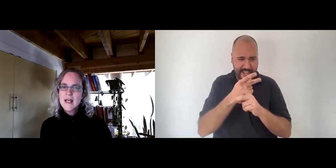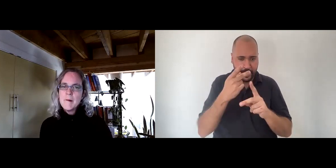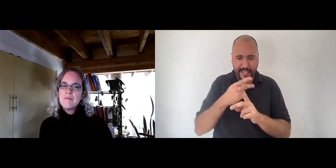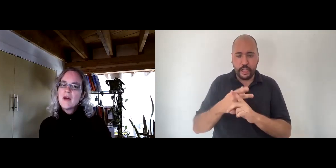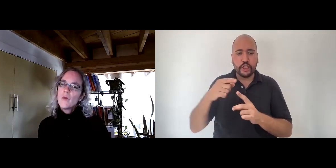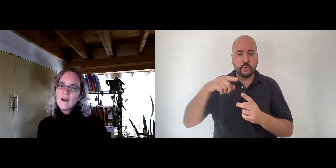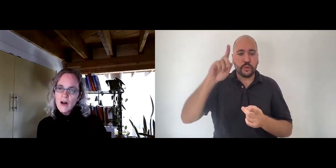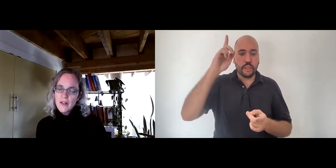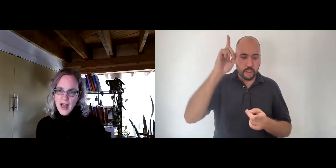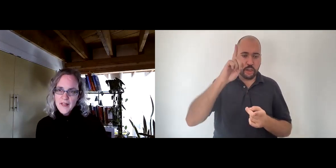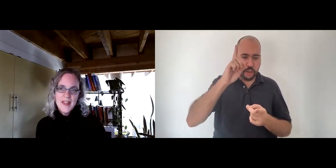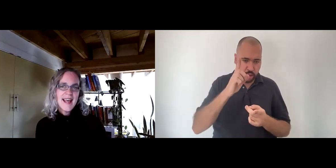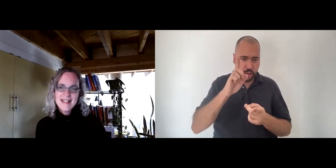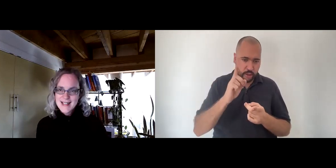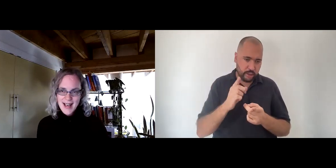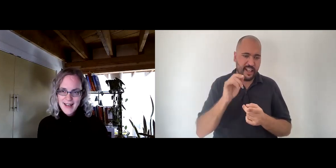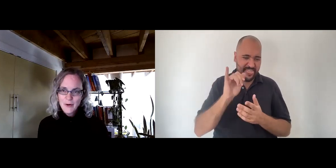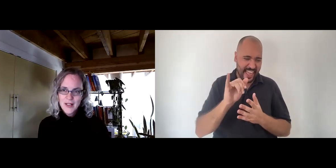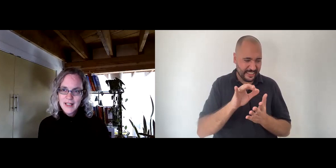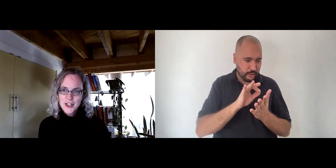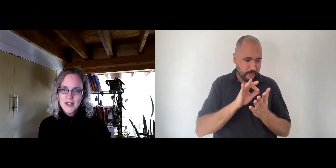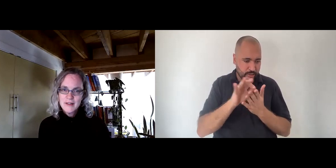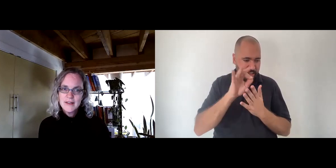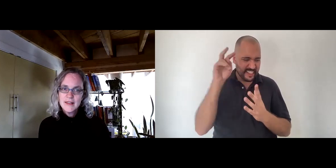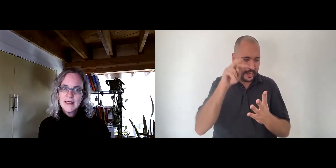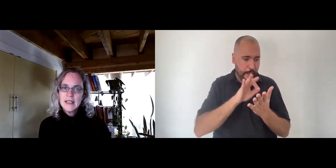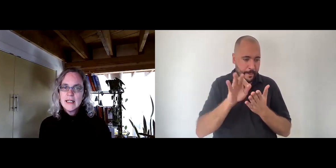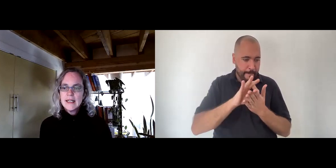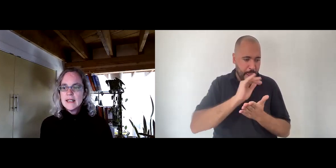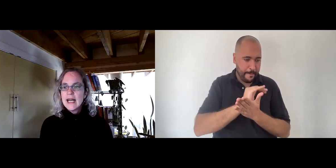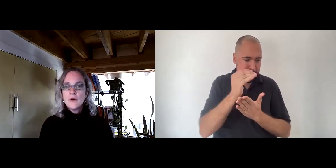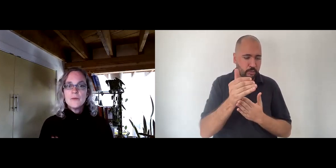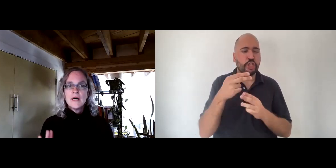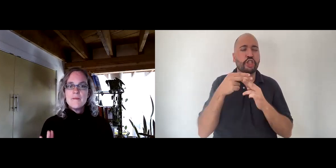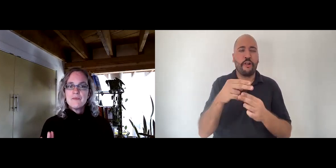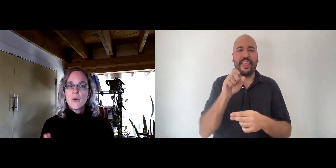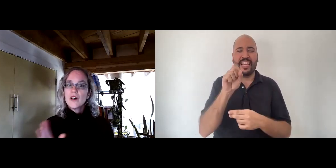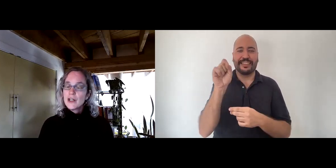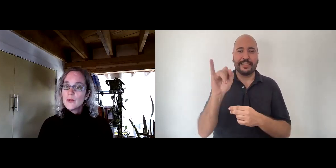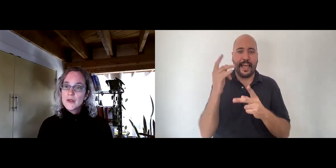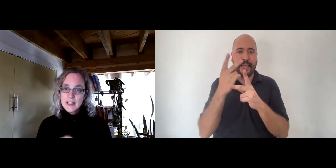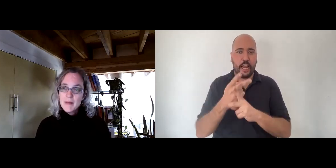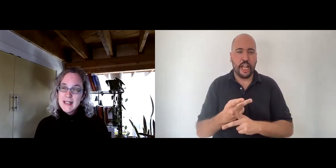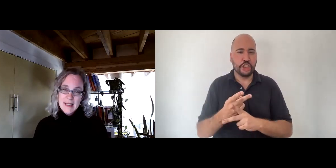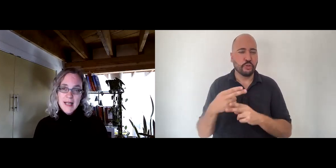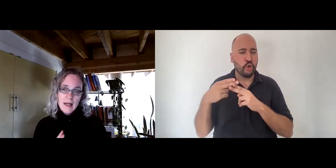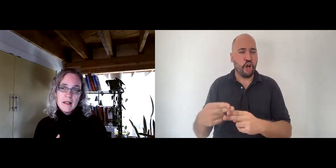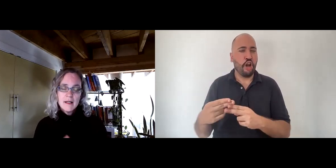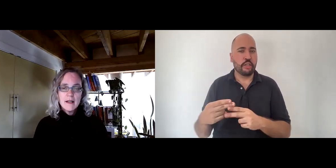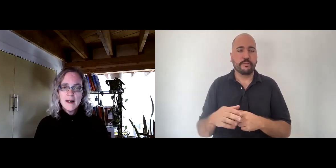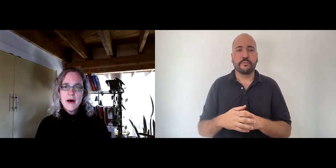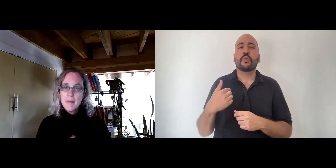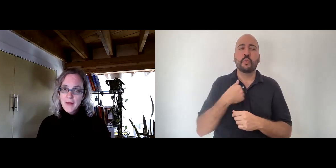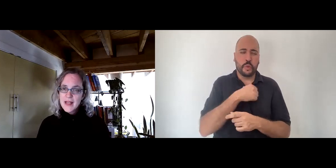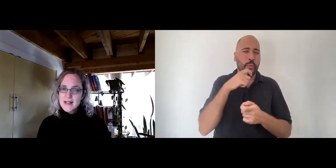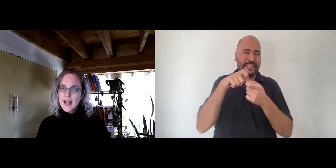And we call that the SSI calculation. Now we're gonna go into a little bit of detail about the SSI calculation later in the webinar.